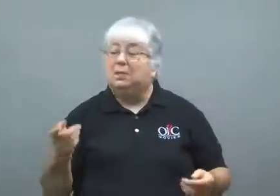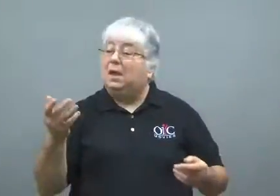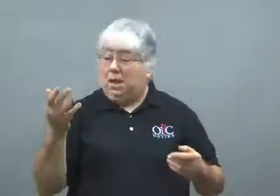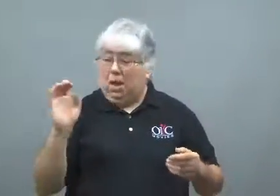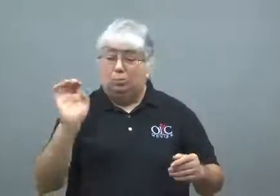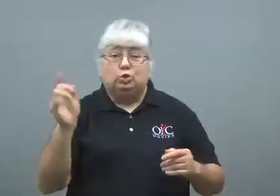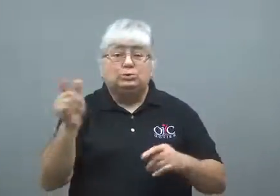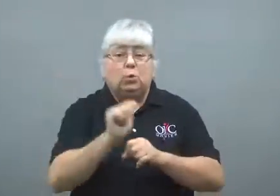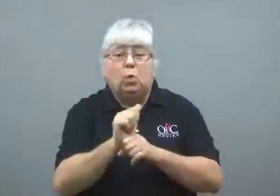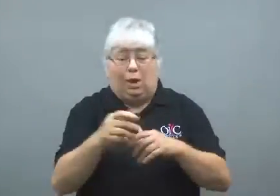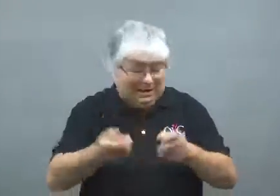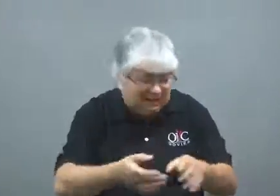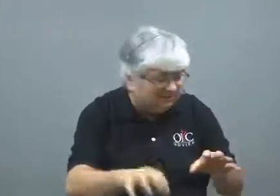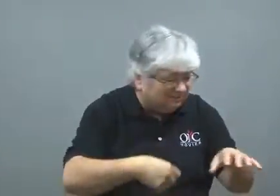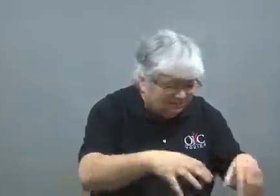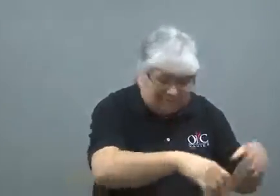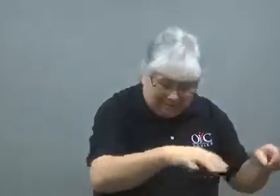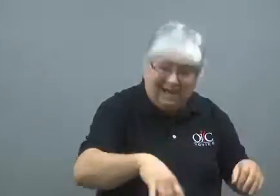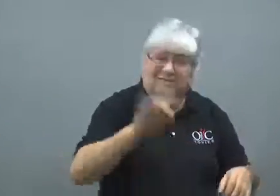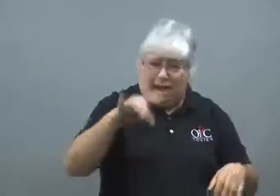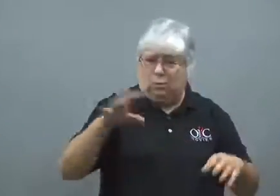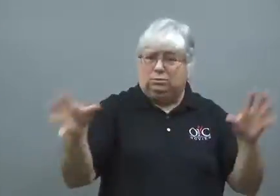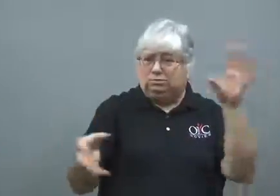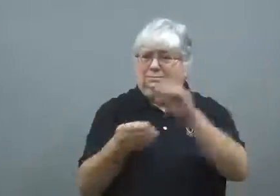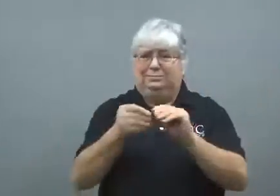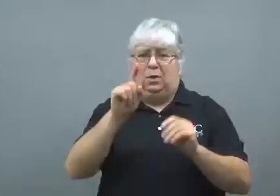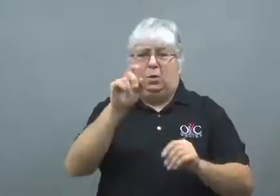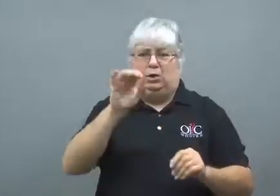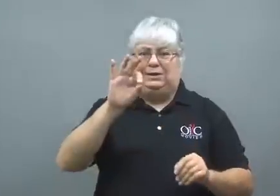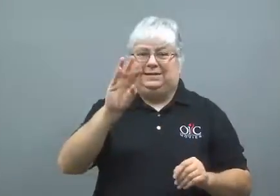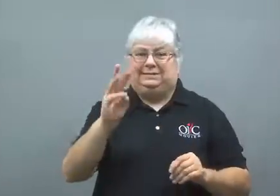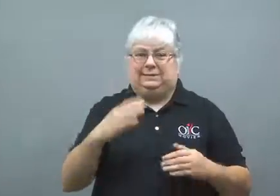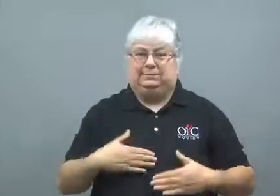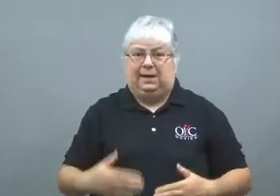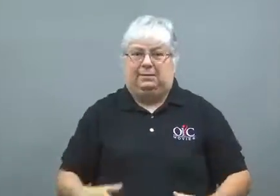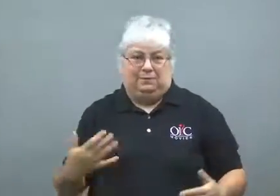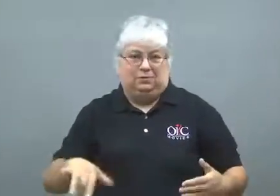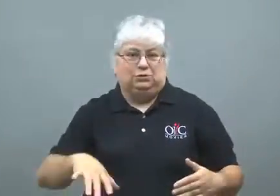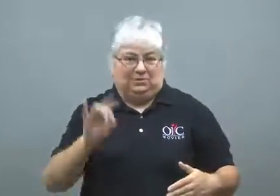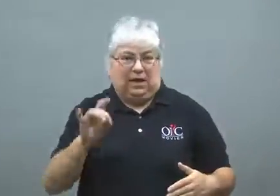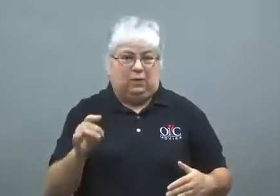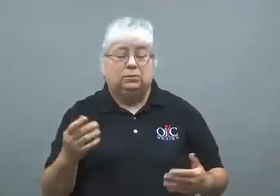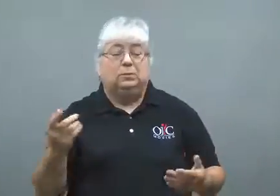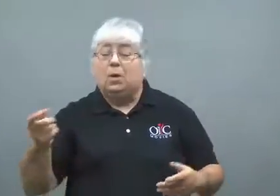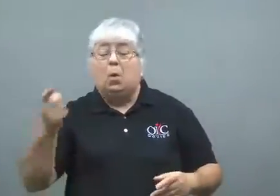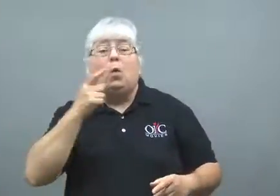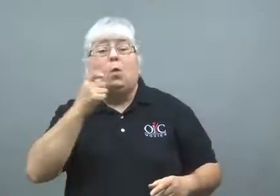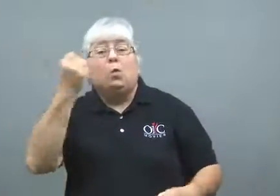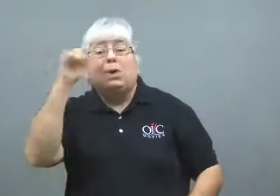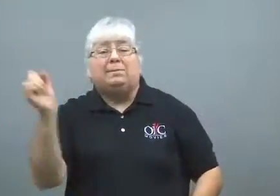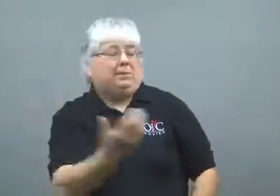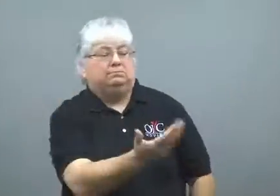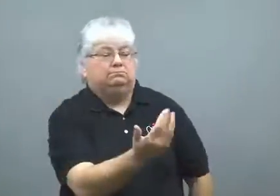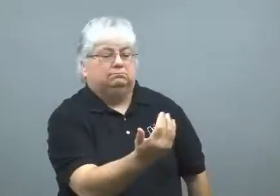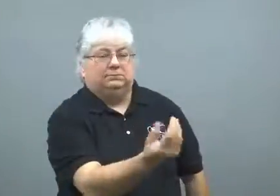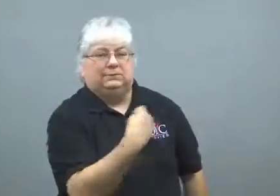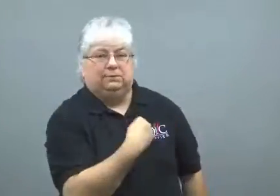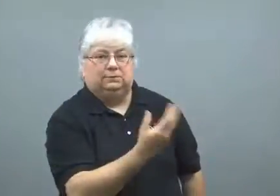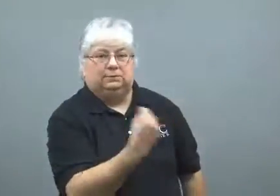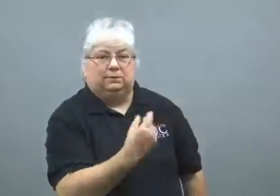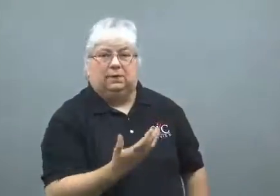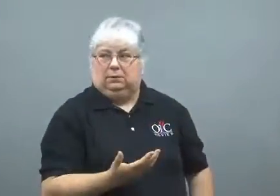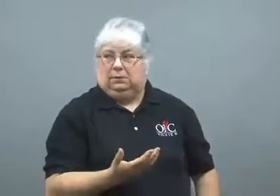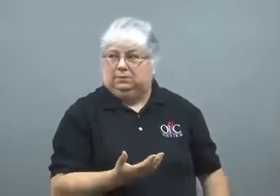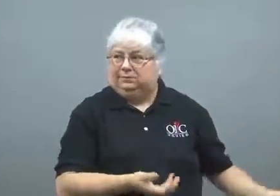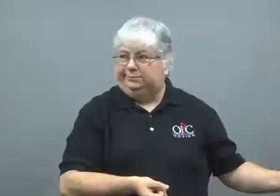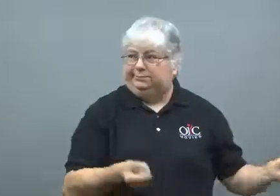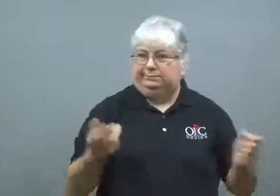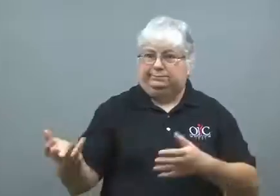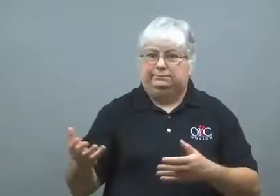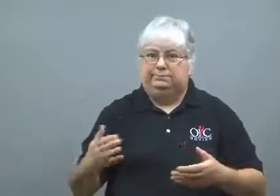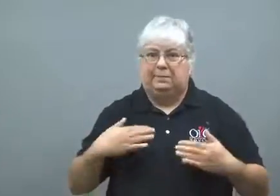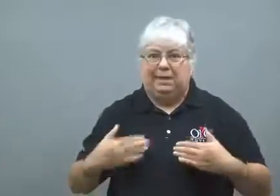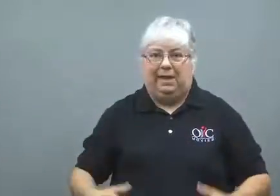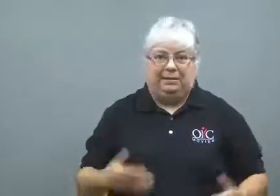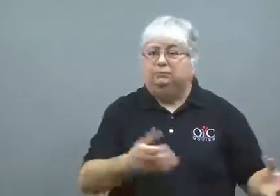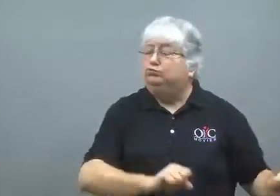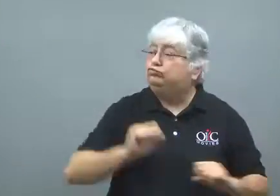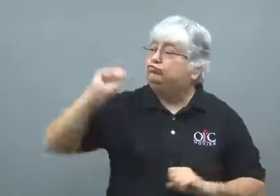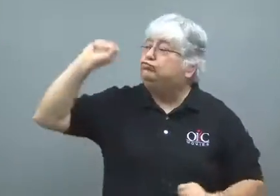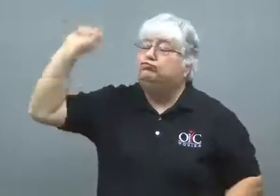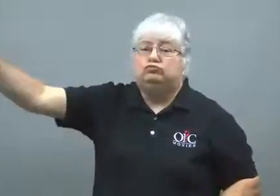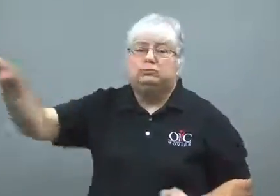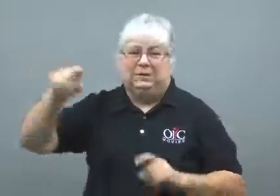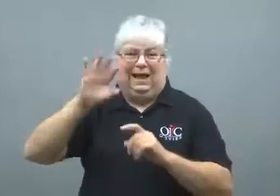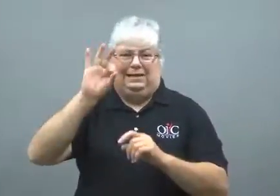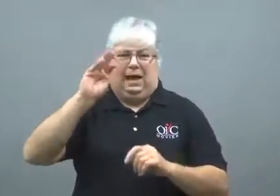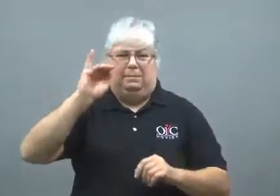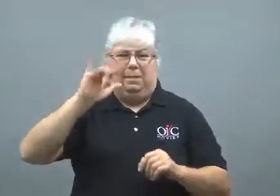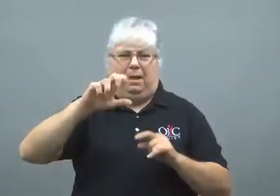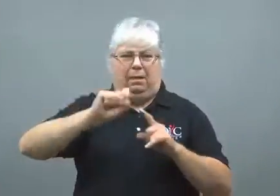Emergency workers found 196 bodies, but the rebels demanded them.